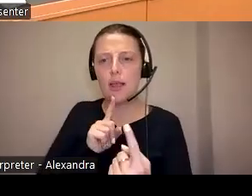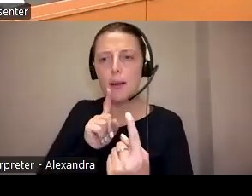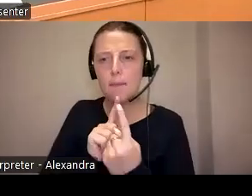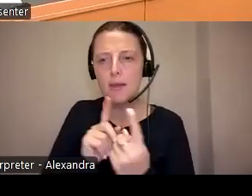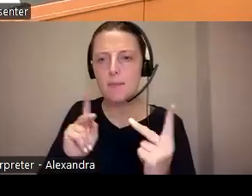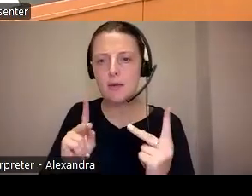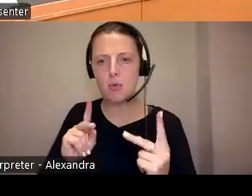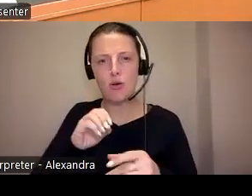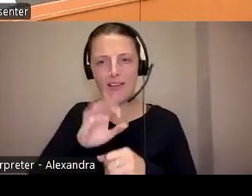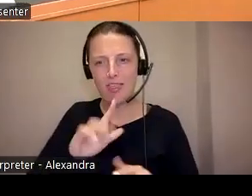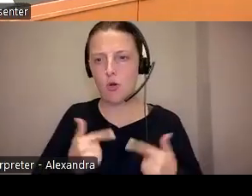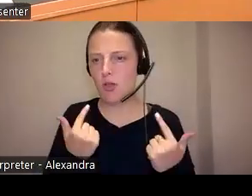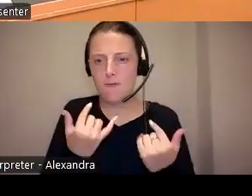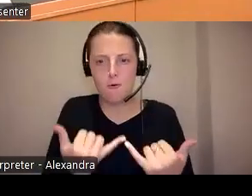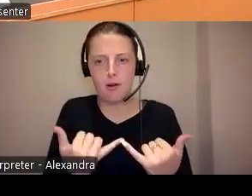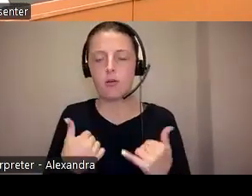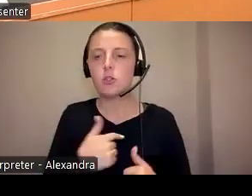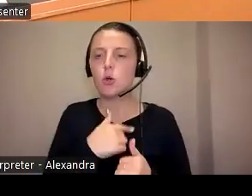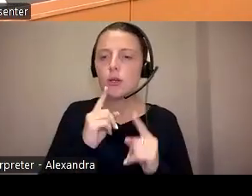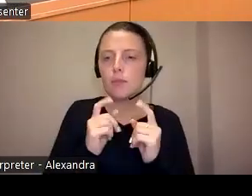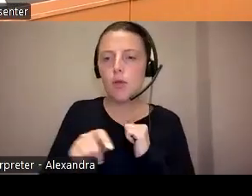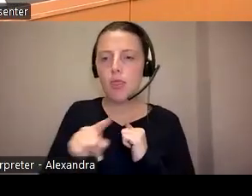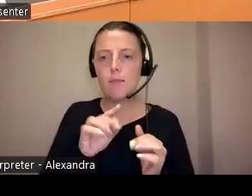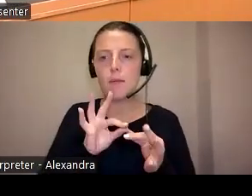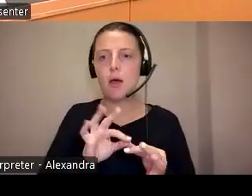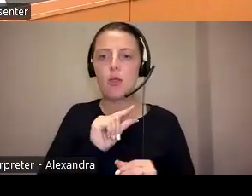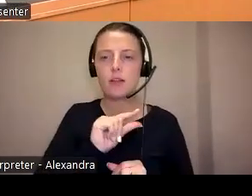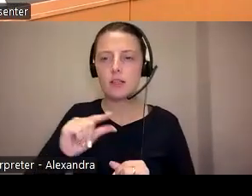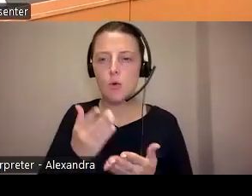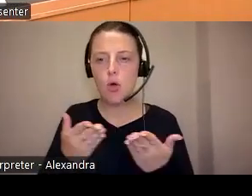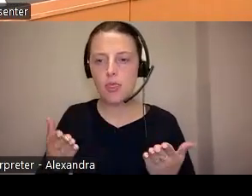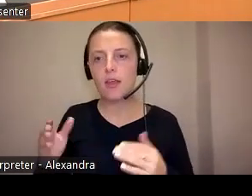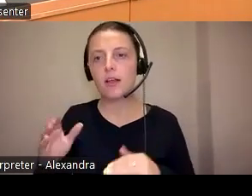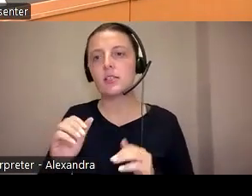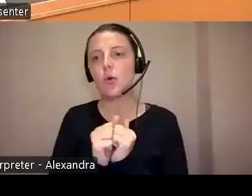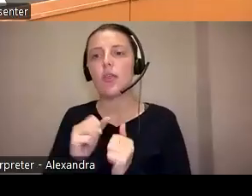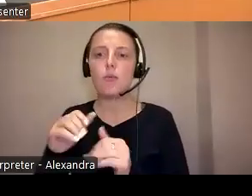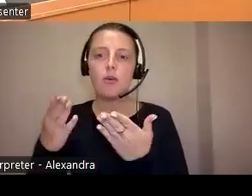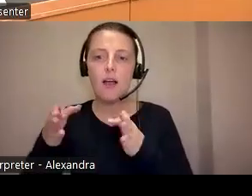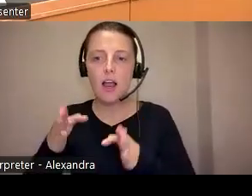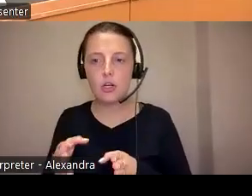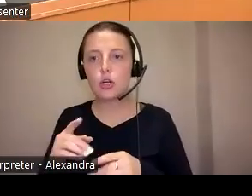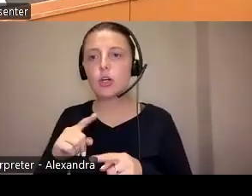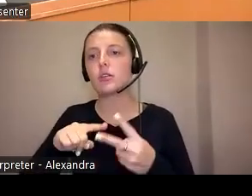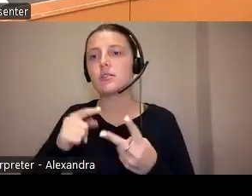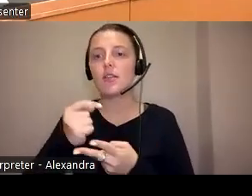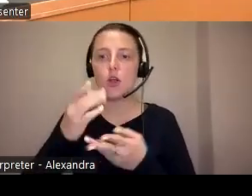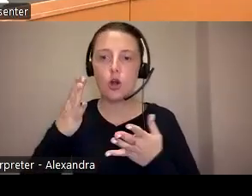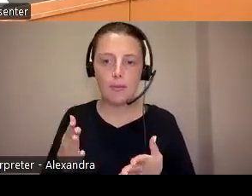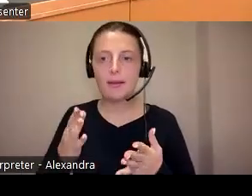like the smaller things when their providers or counselors therapists speak to them. You know, you got to get through a list of things to do. You got four different forms you got to fill